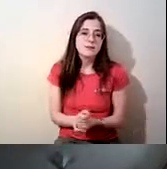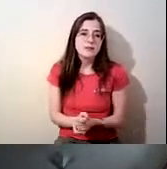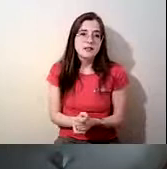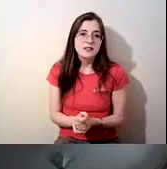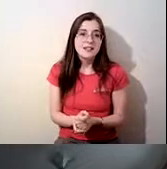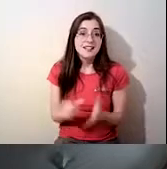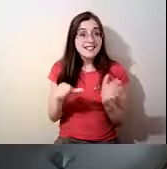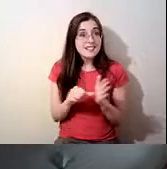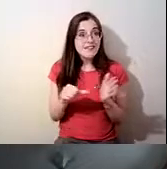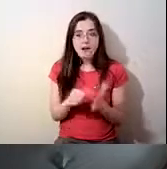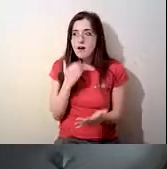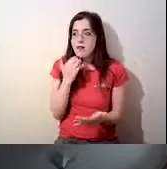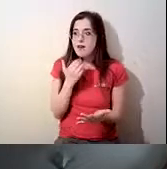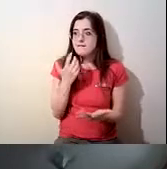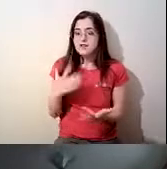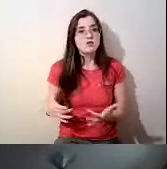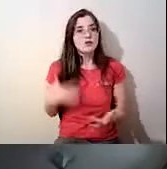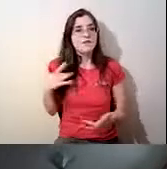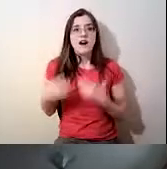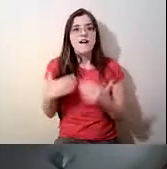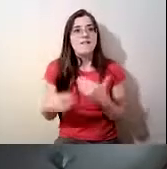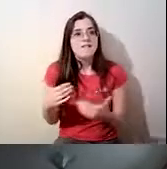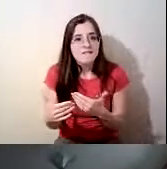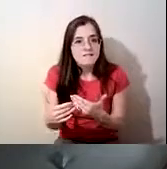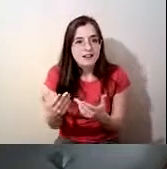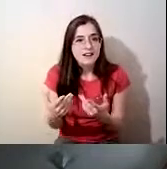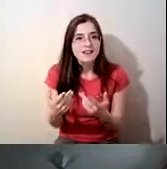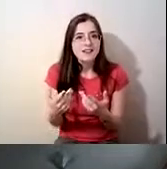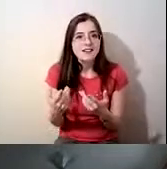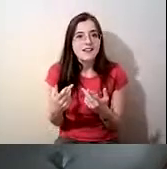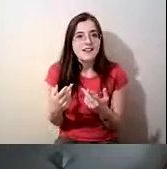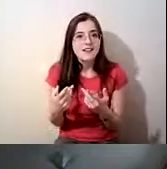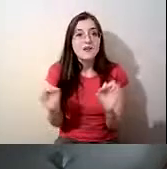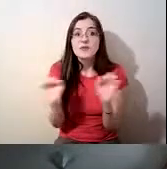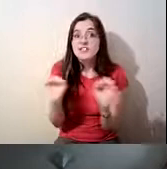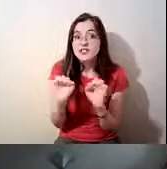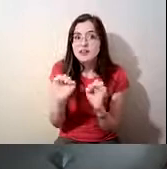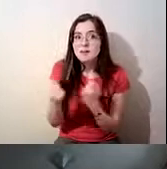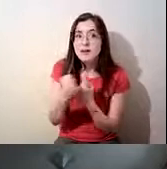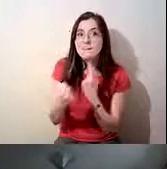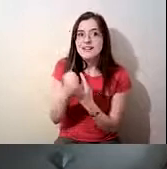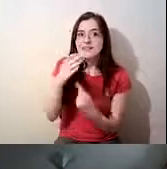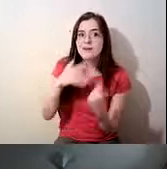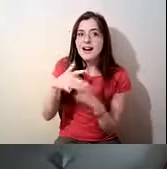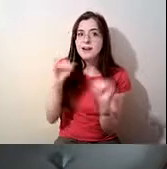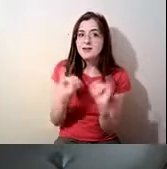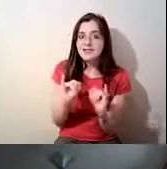enough for us to survive in places that have not yet been hit by climate crisis right imagine you